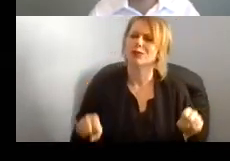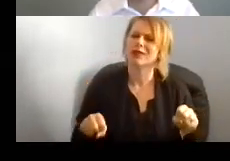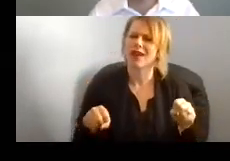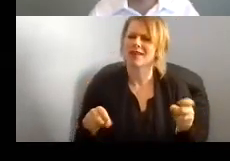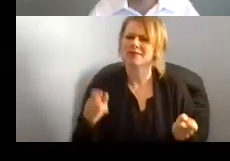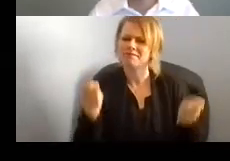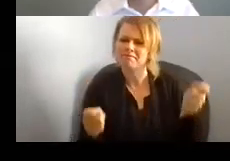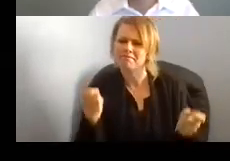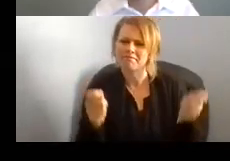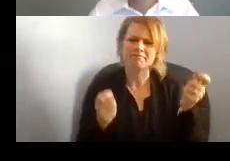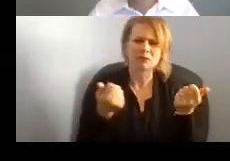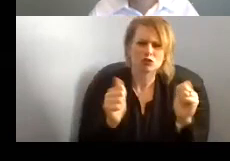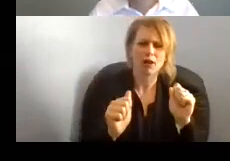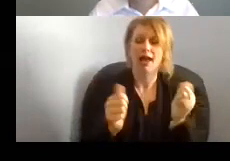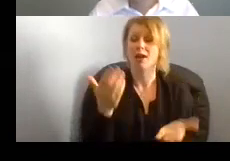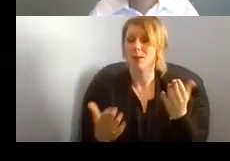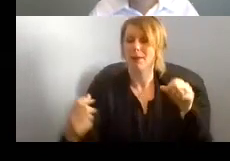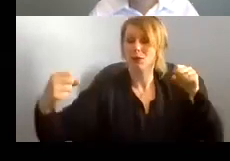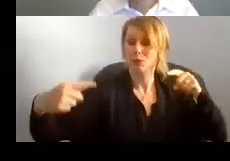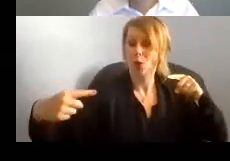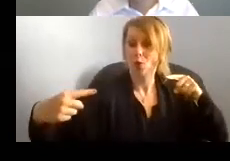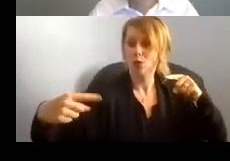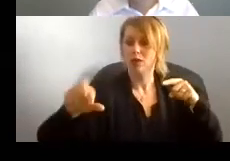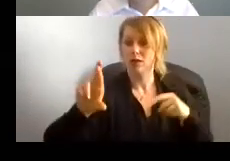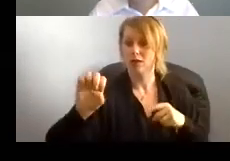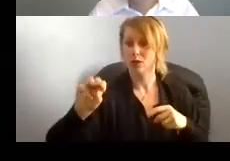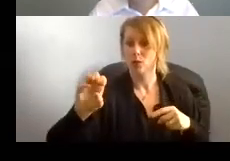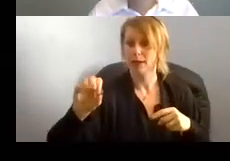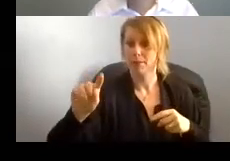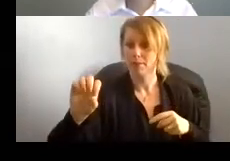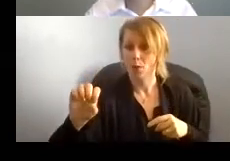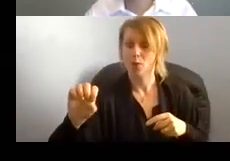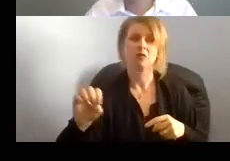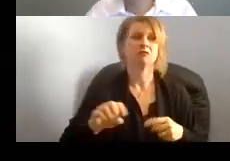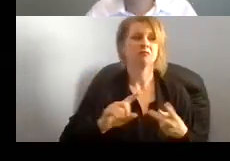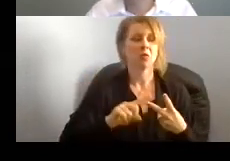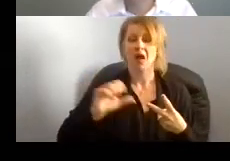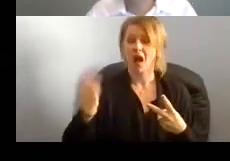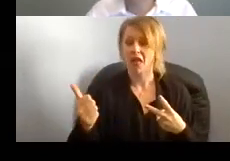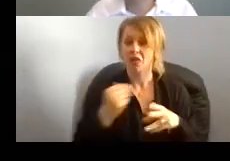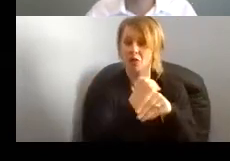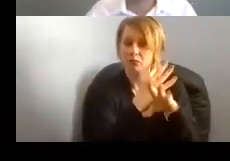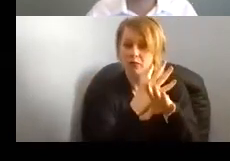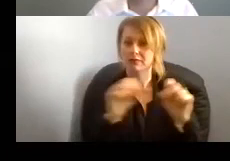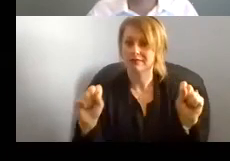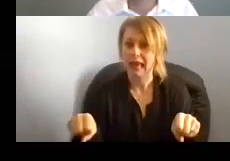remotely and other activities you can do to stay connected. But I think the main thing is to listen to them and let them